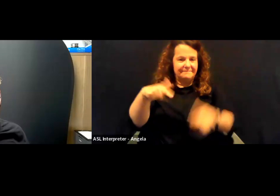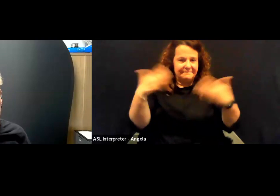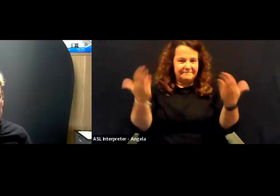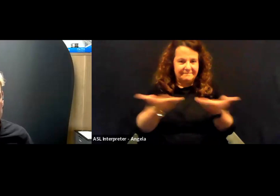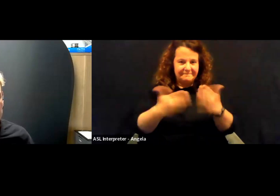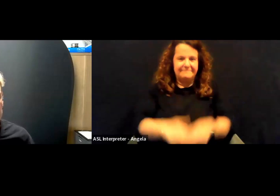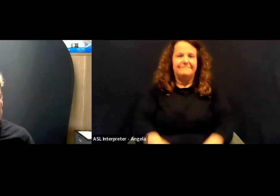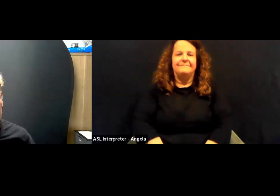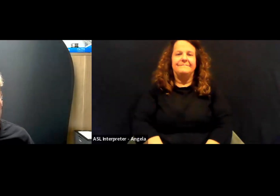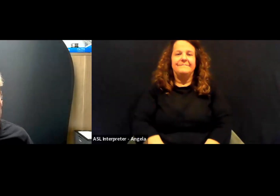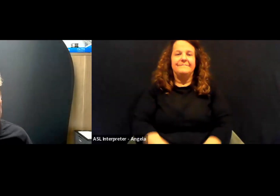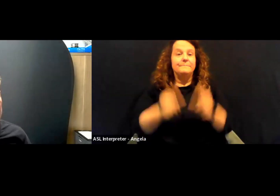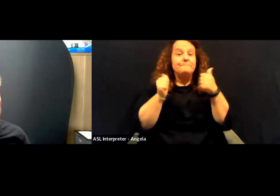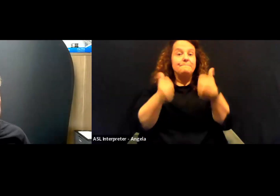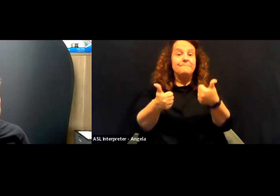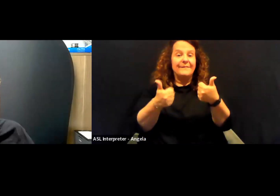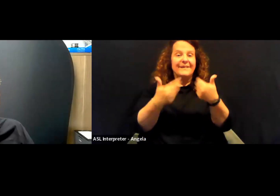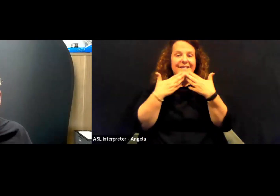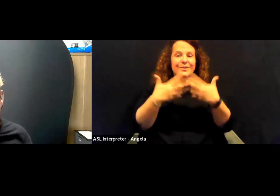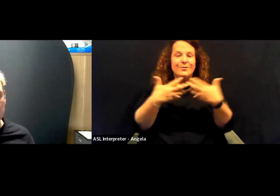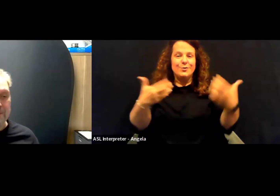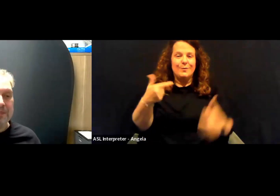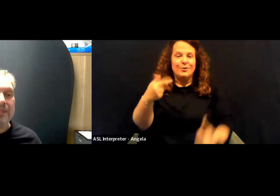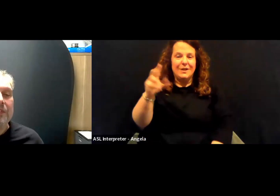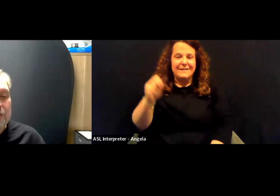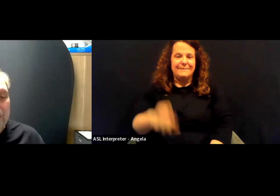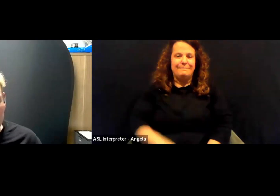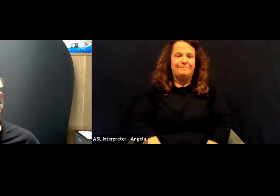And we're good. Thank you so much, Gus. Thank you. Joe.